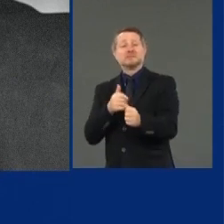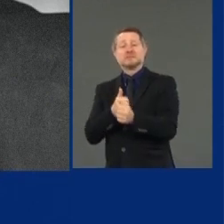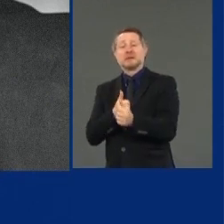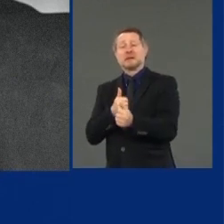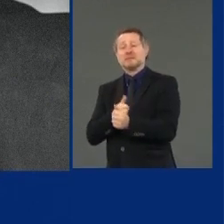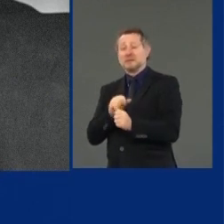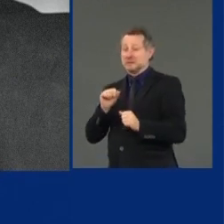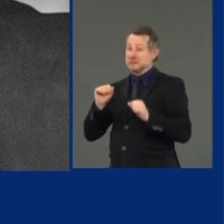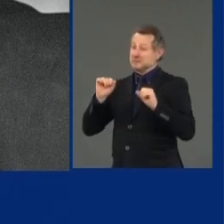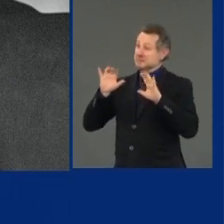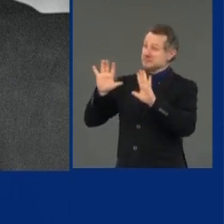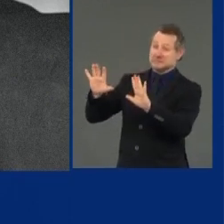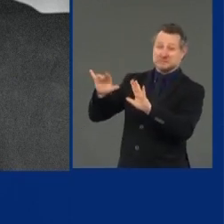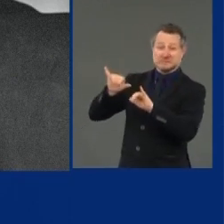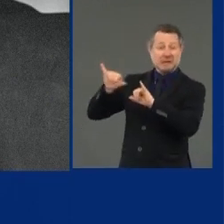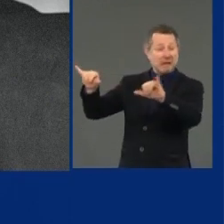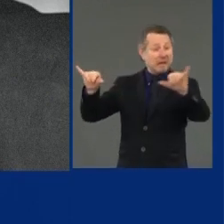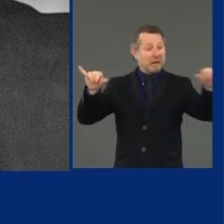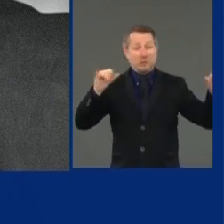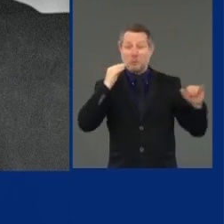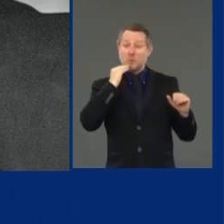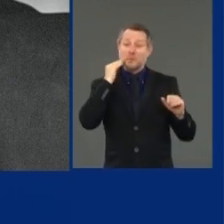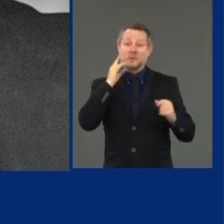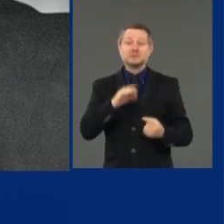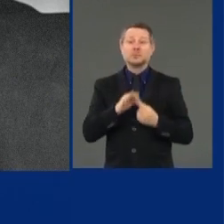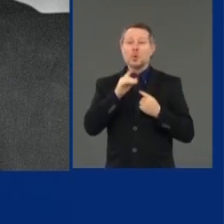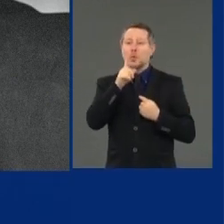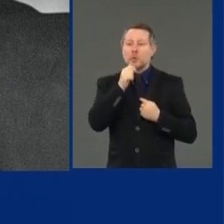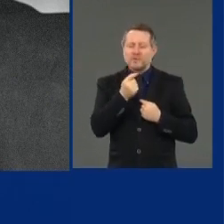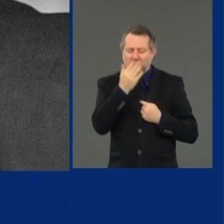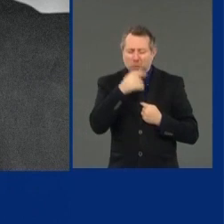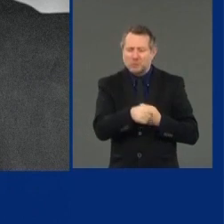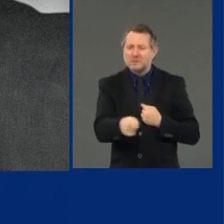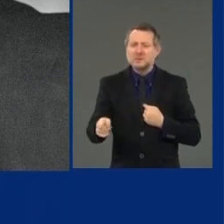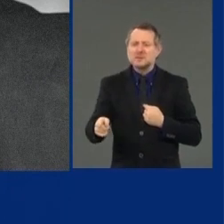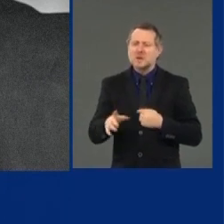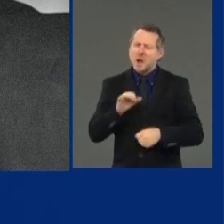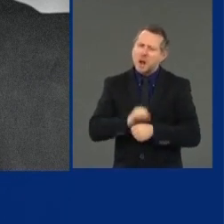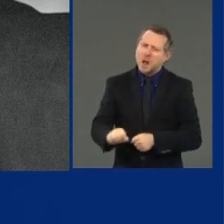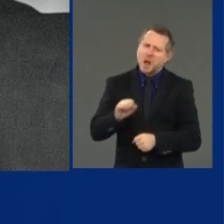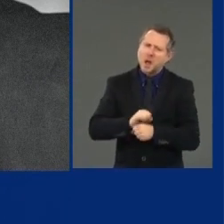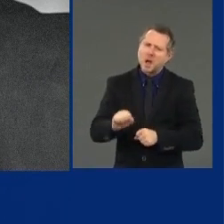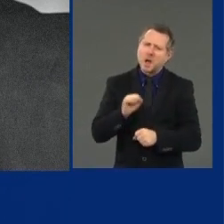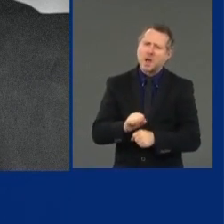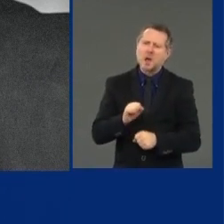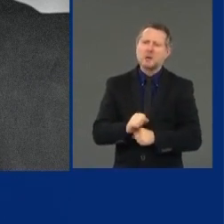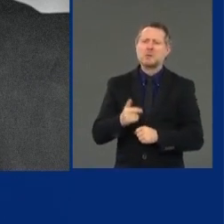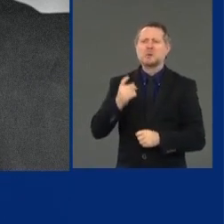COVID-19 IT COULD KILL YOU, EVERYONE STAY HOME, EXCEPT THE FRONT LINE WORKERS AND ESSENTIAL WORKERS, WE NEED YOU TO GO TO